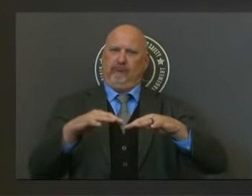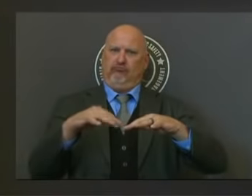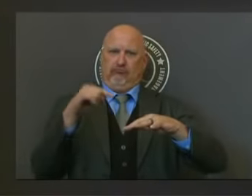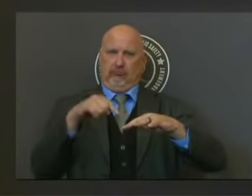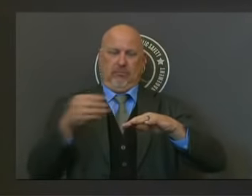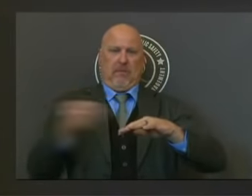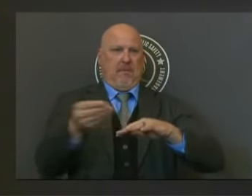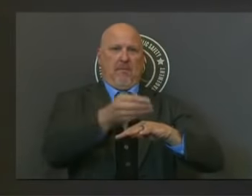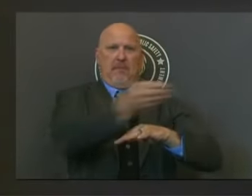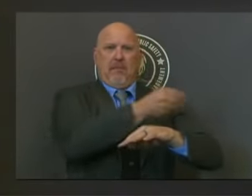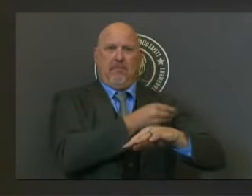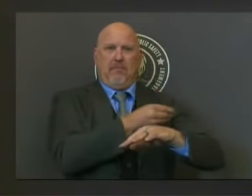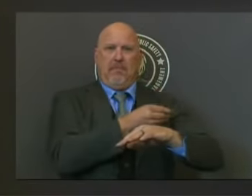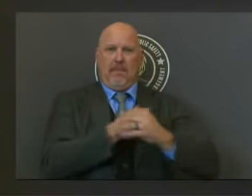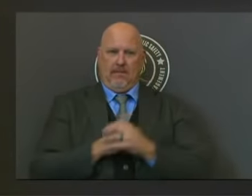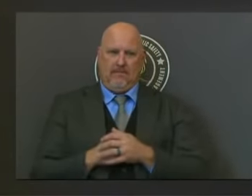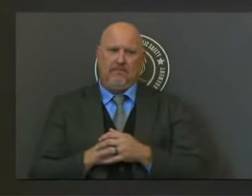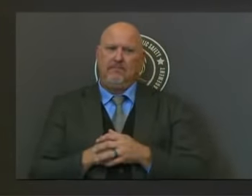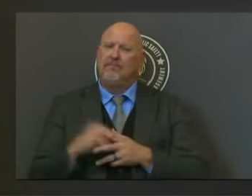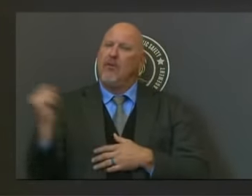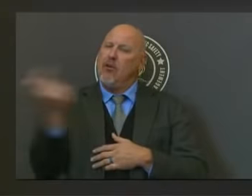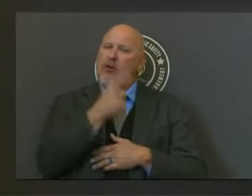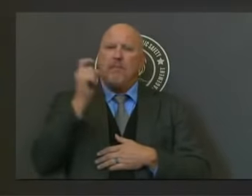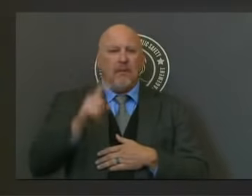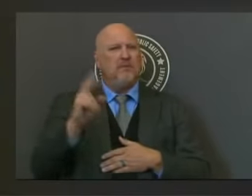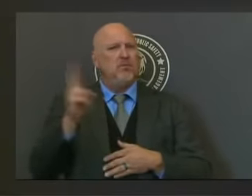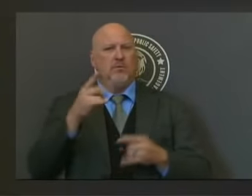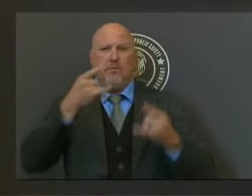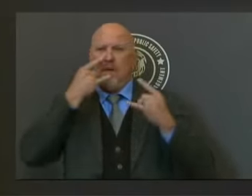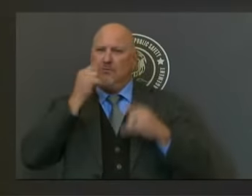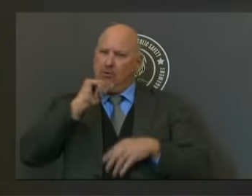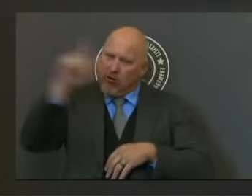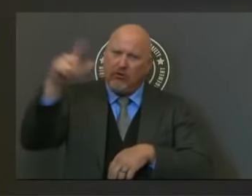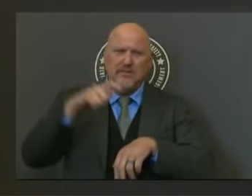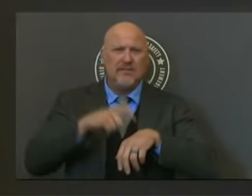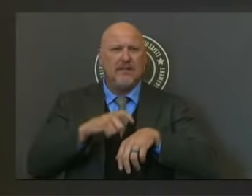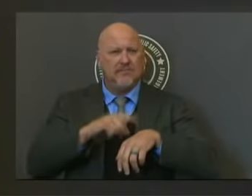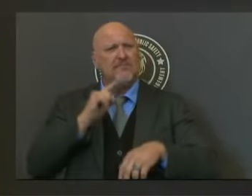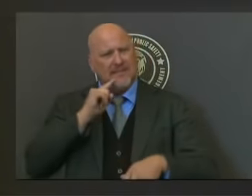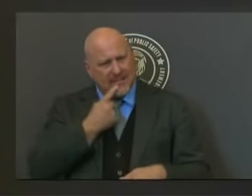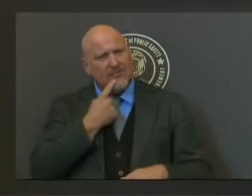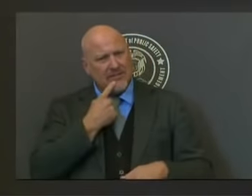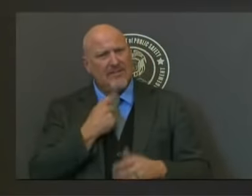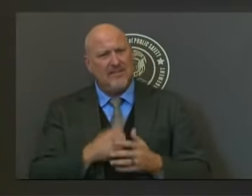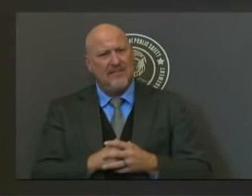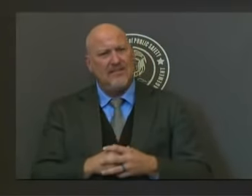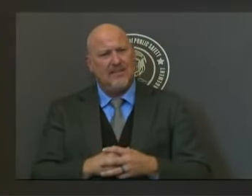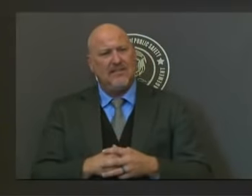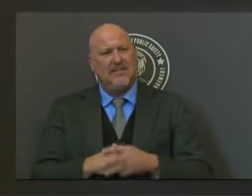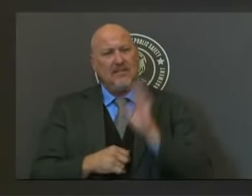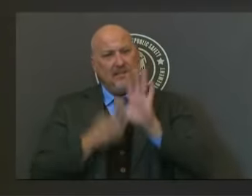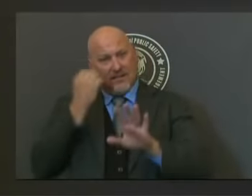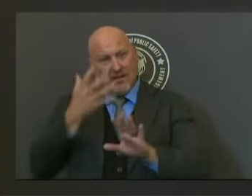at all times even in these encounters masking will break